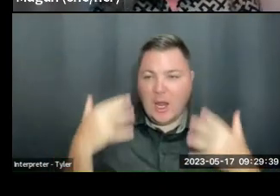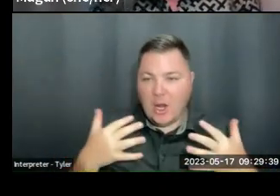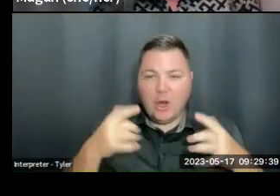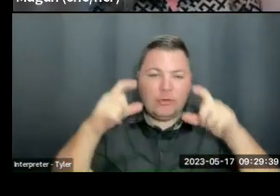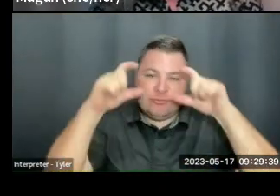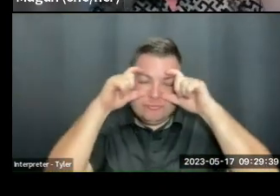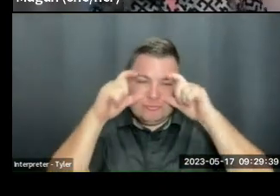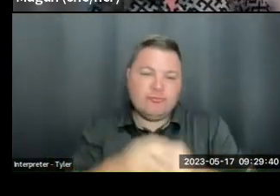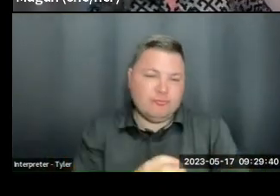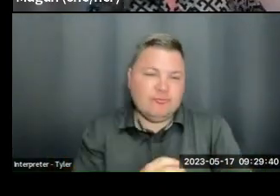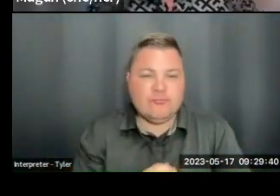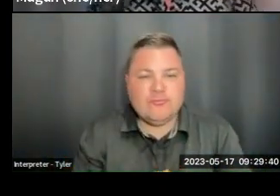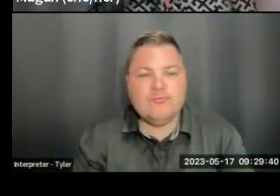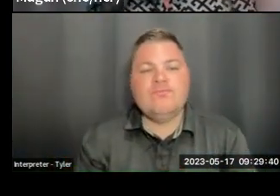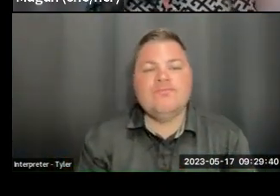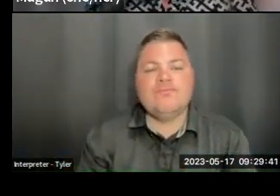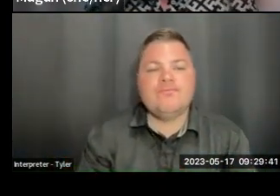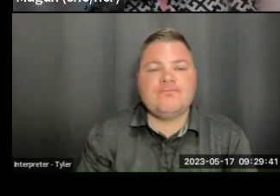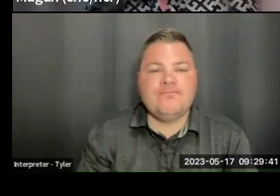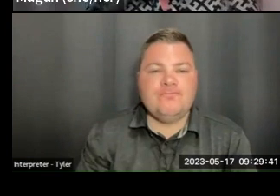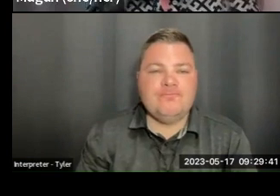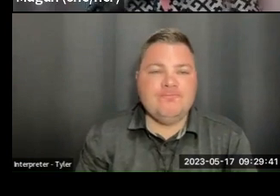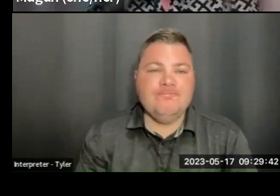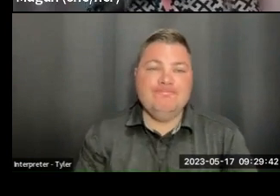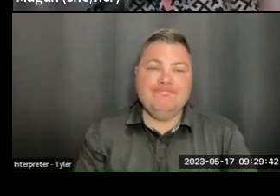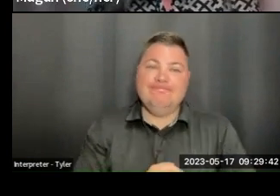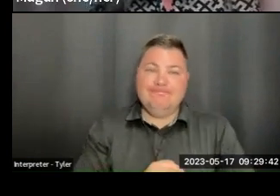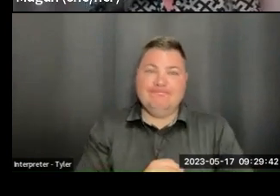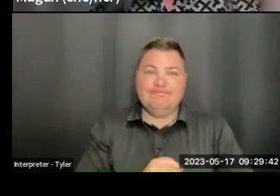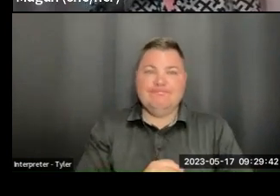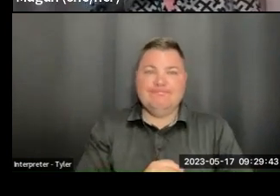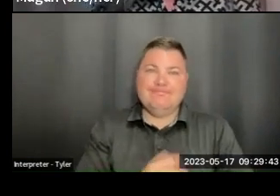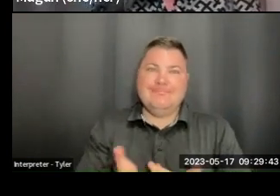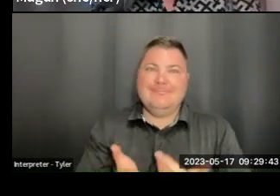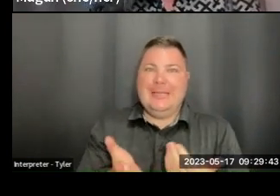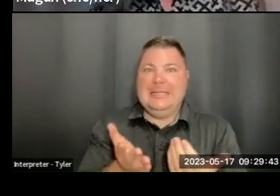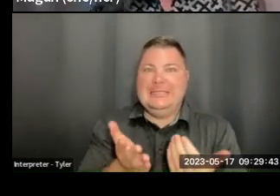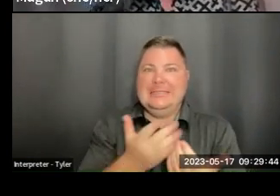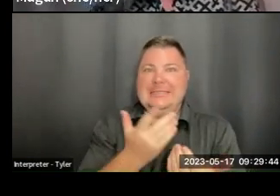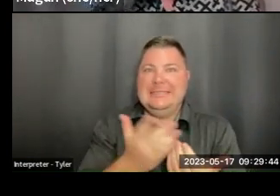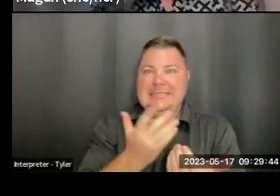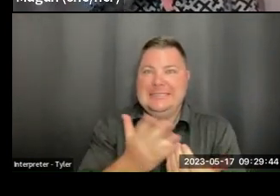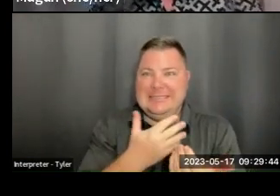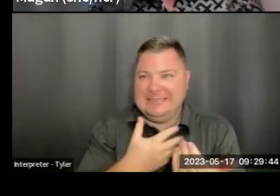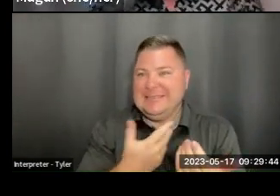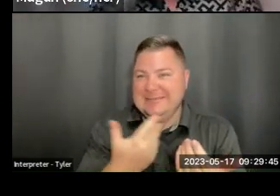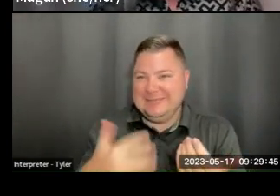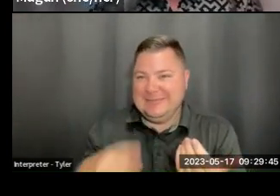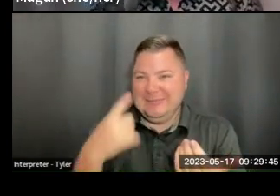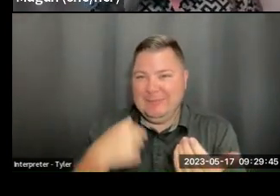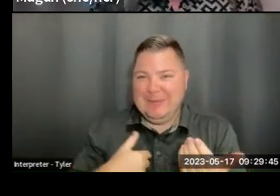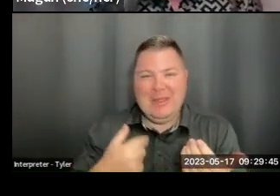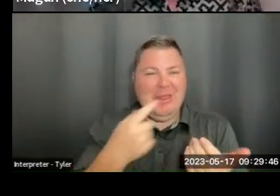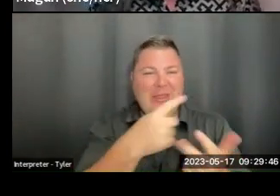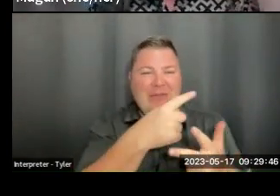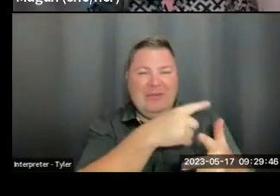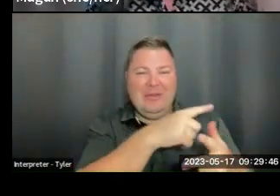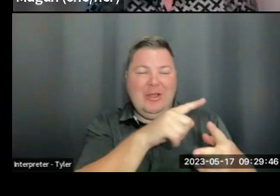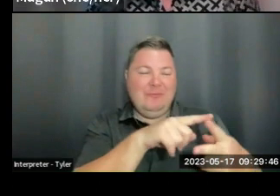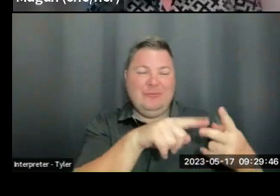I'm a white woman in my mid 40s with long, gray hair and glasses. I get the easy part because the other